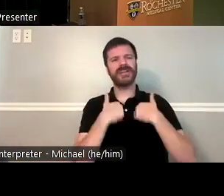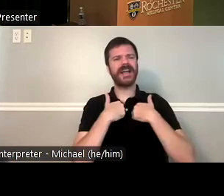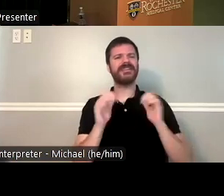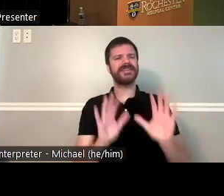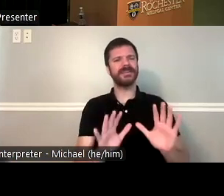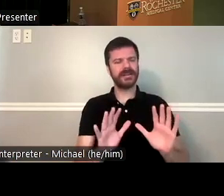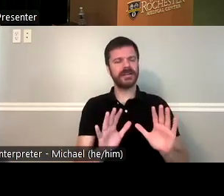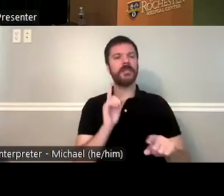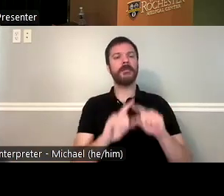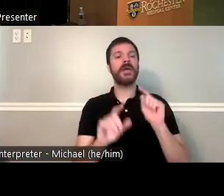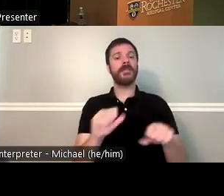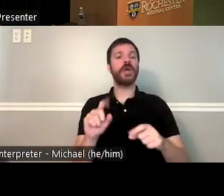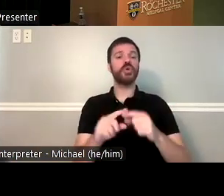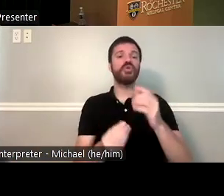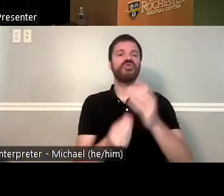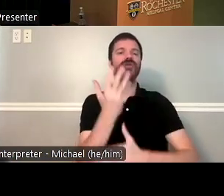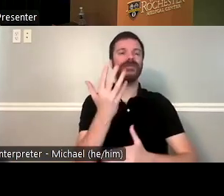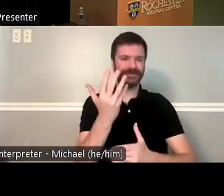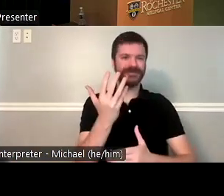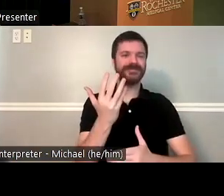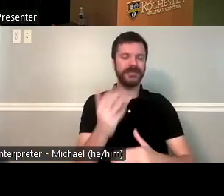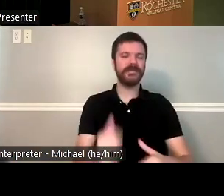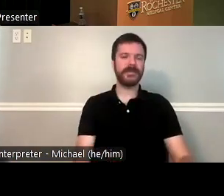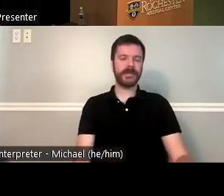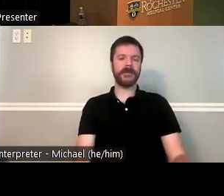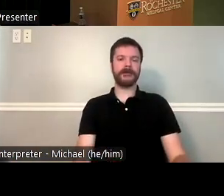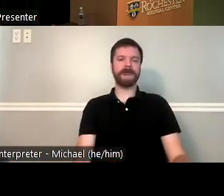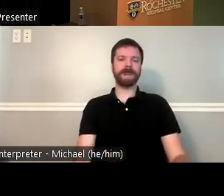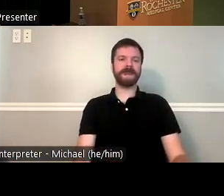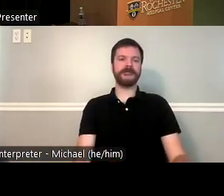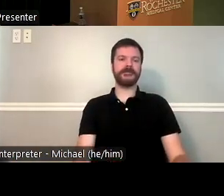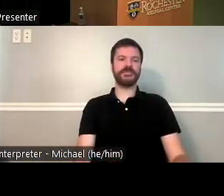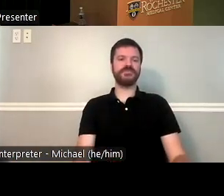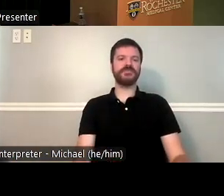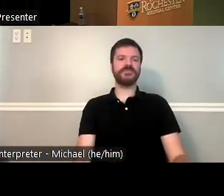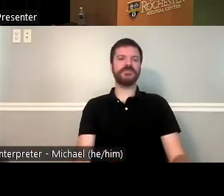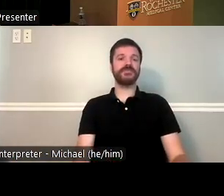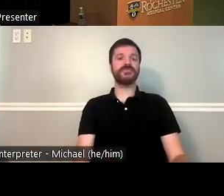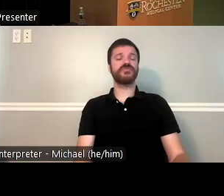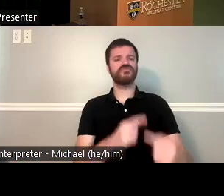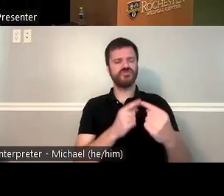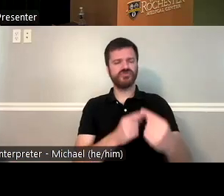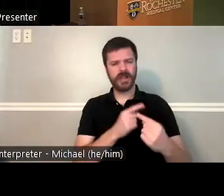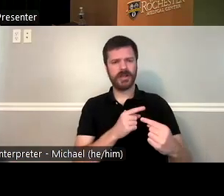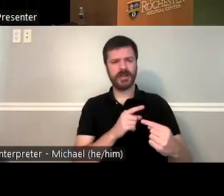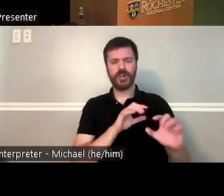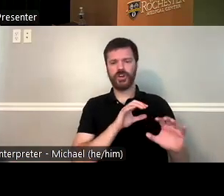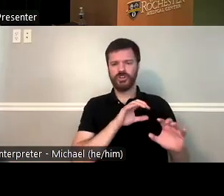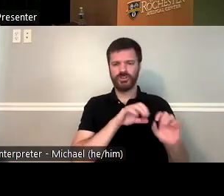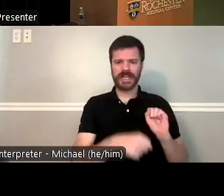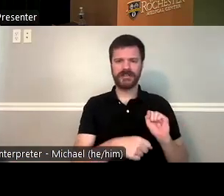thrive and through the process of grieving of struggling with it having to access maybe tap